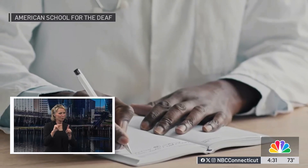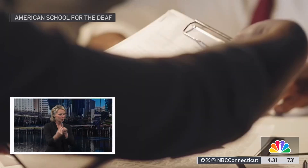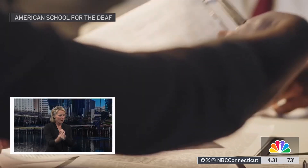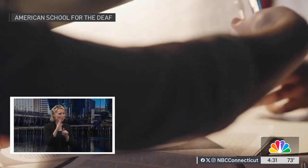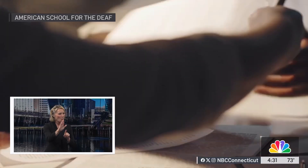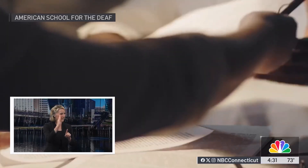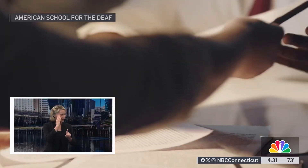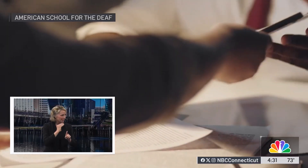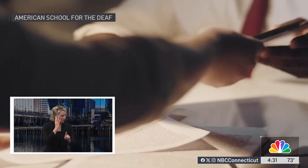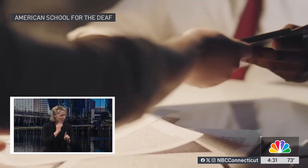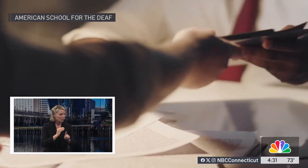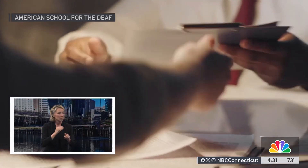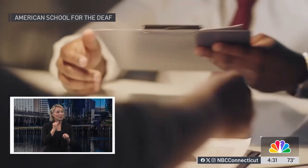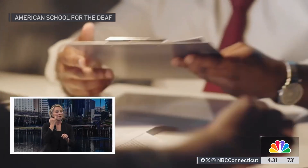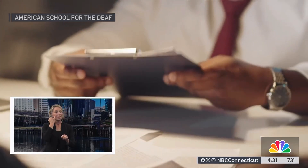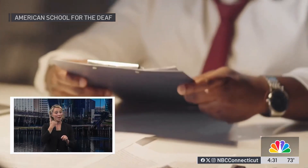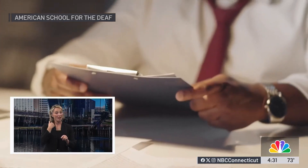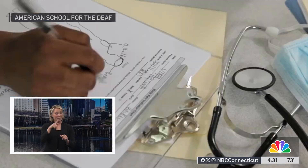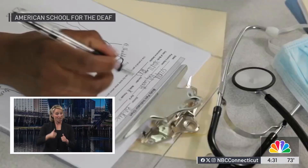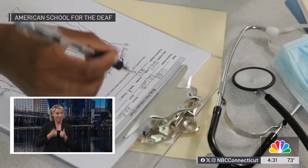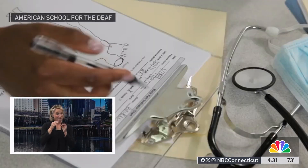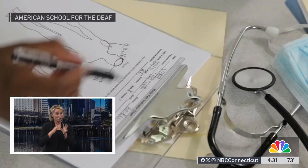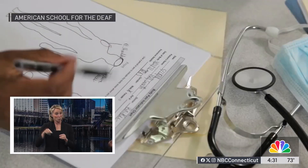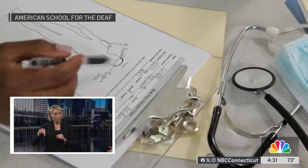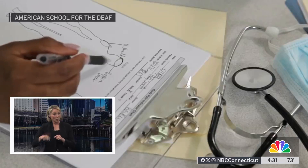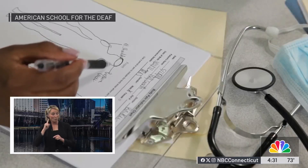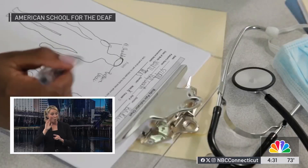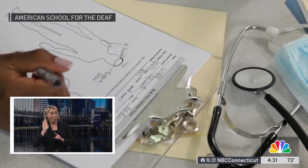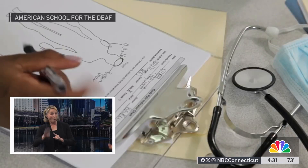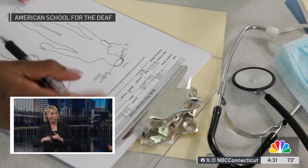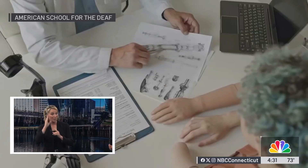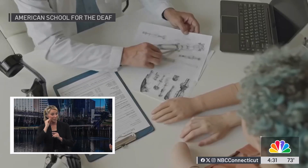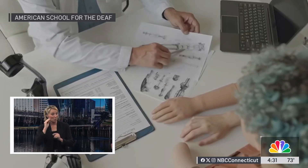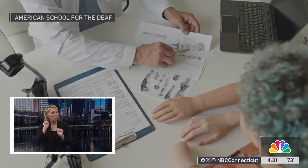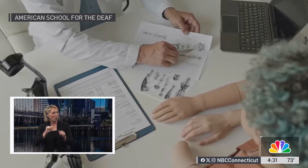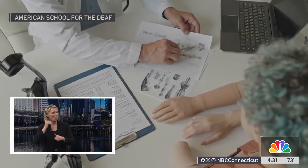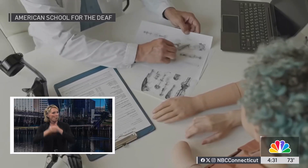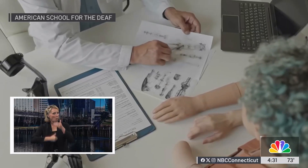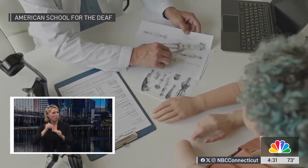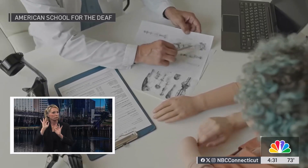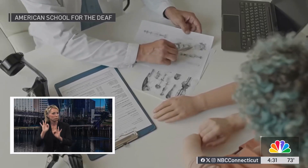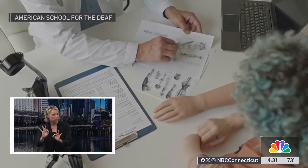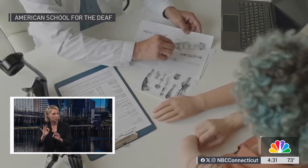have to rely on some other aide, and that can impact the person's experience from the patient